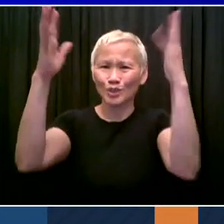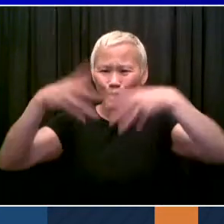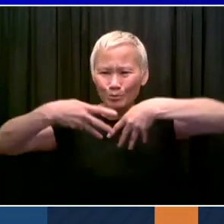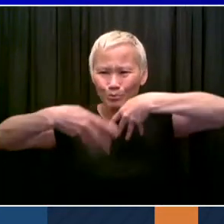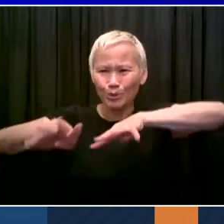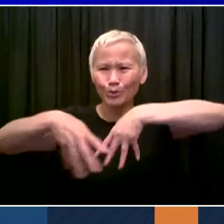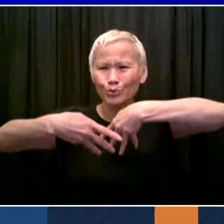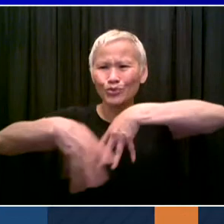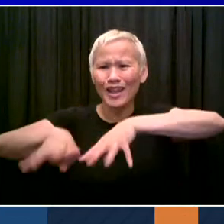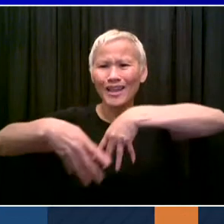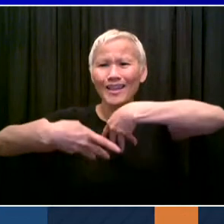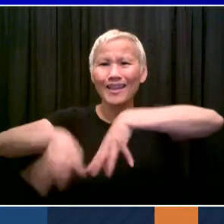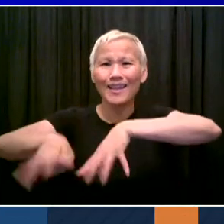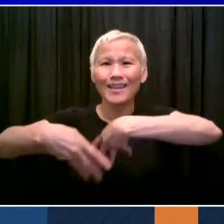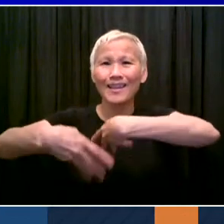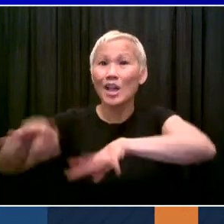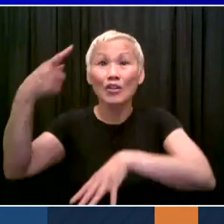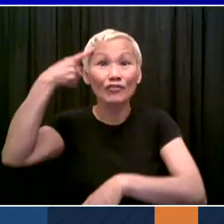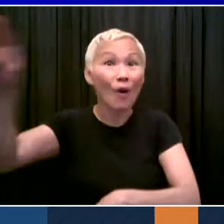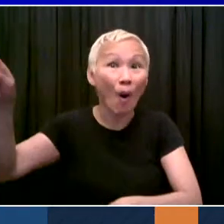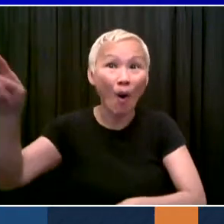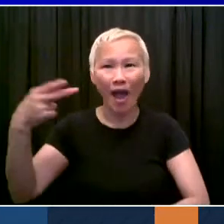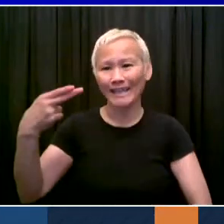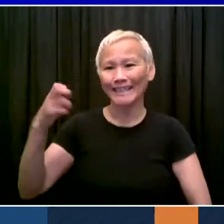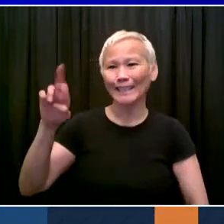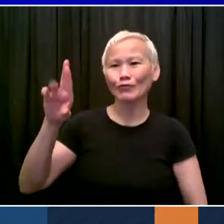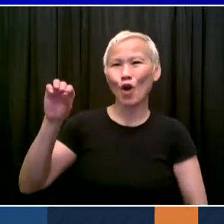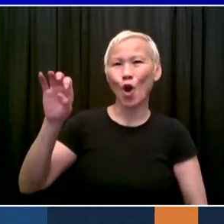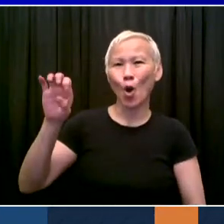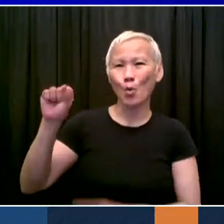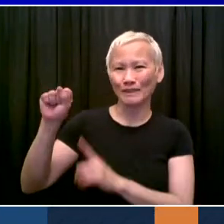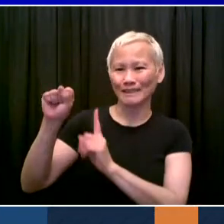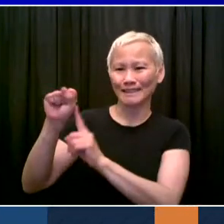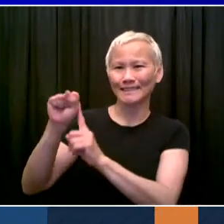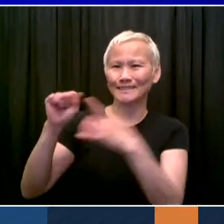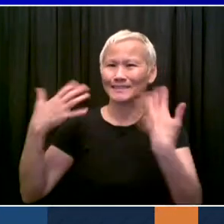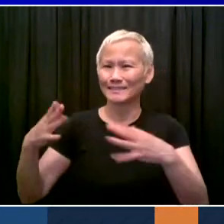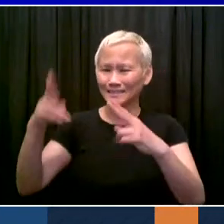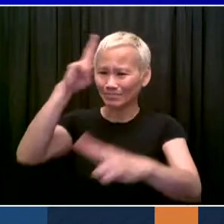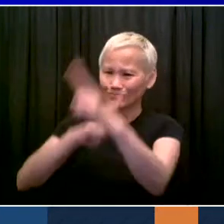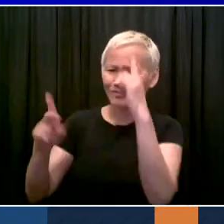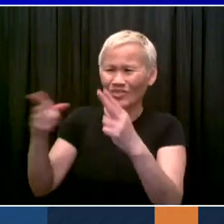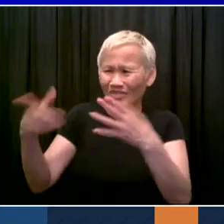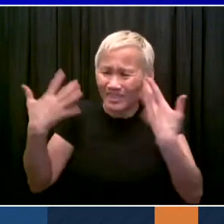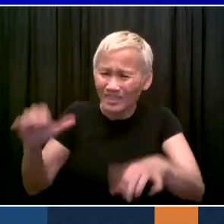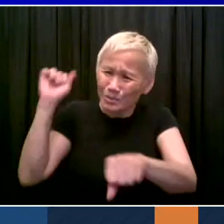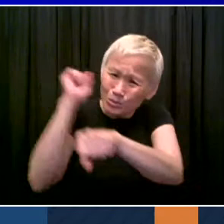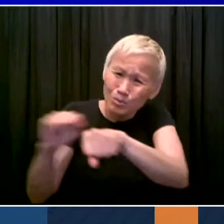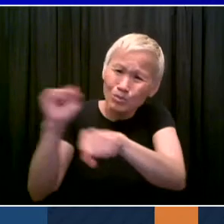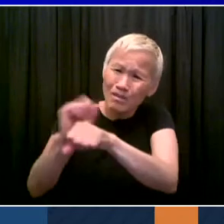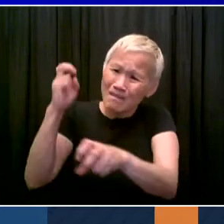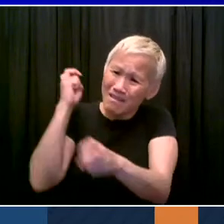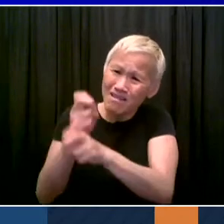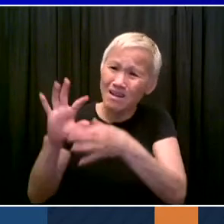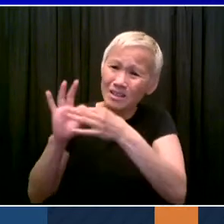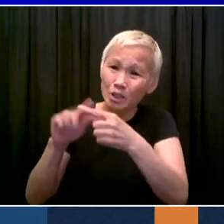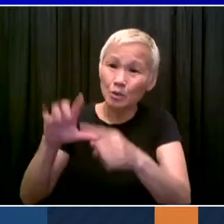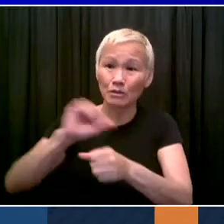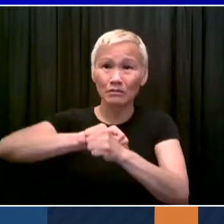TIMES THEY DESERVE ALL THE$ny PARADES WE CAN GIVE THEM.